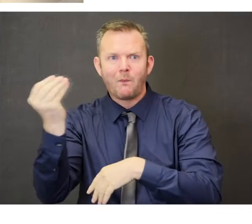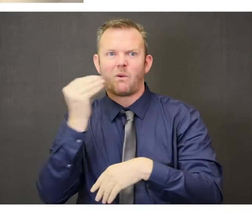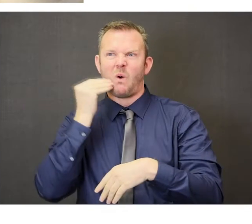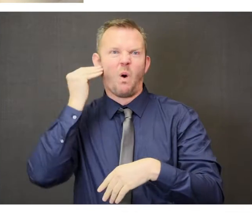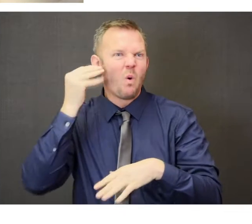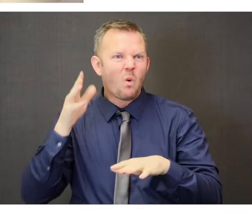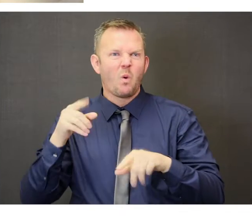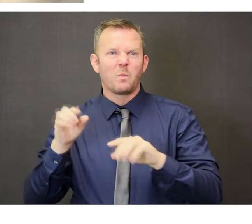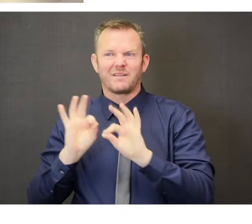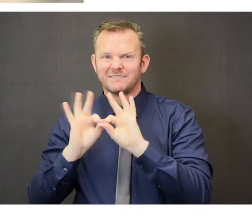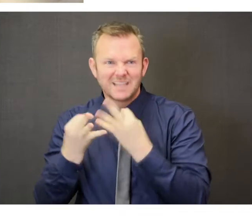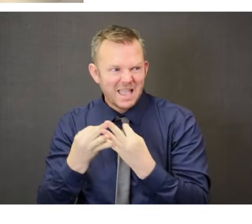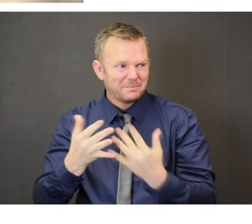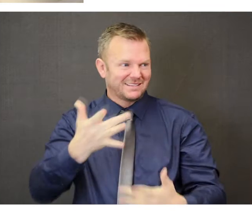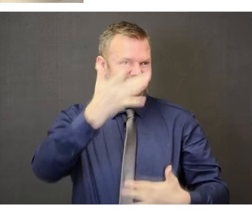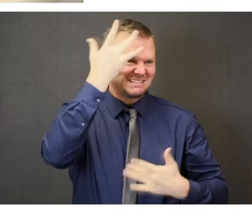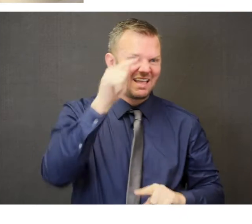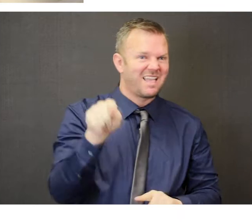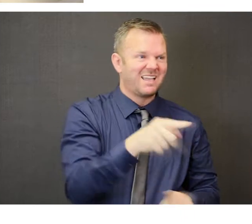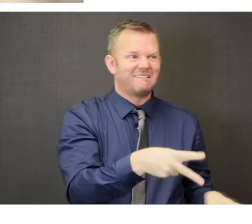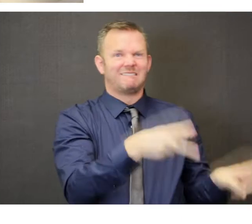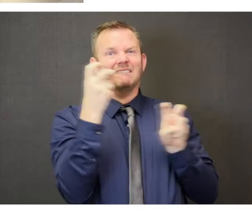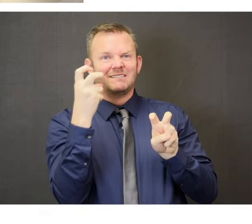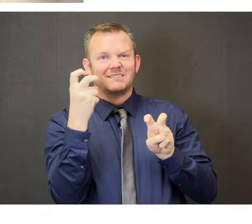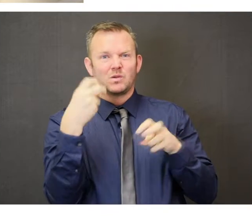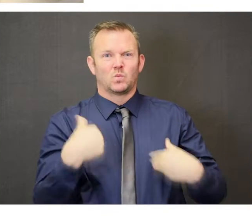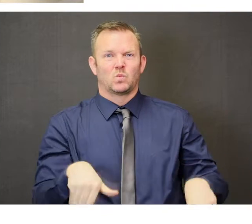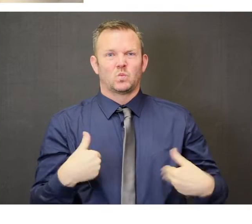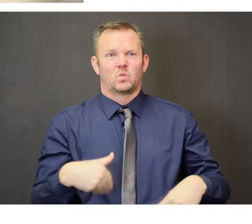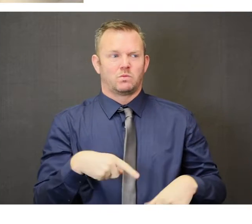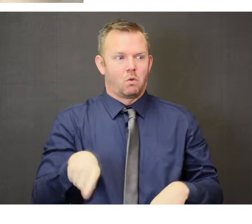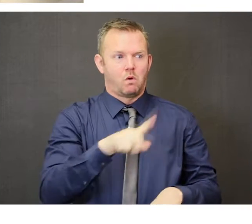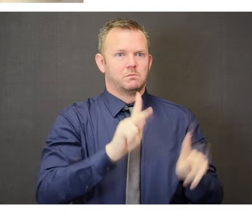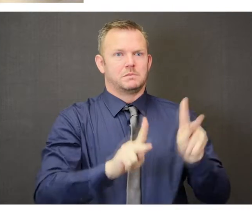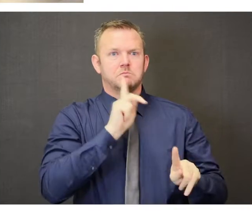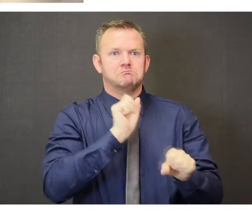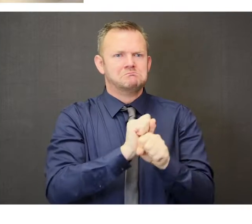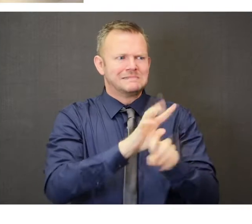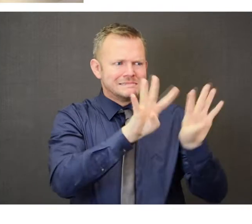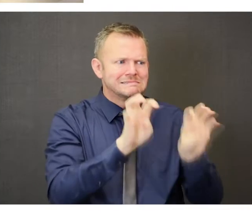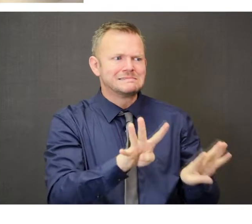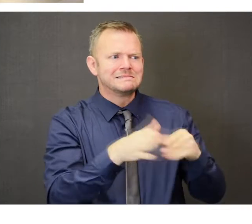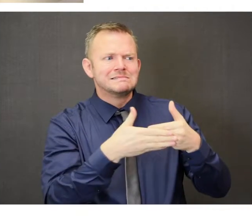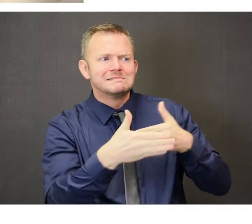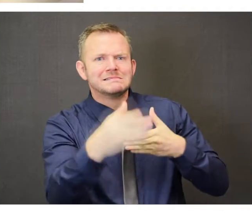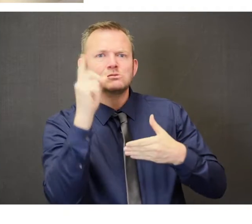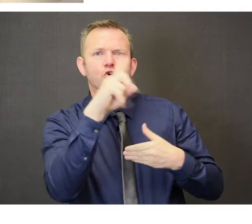where people are facing the uncertainty off was going to happen tomorrow